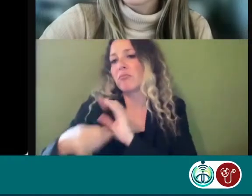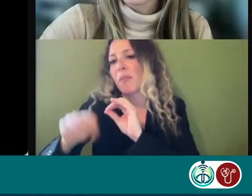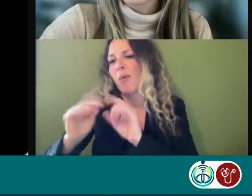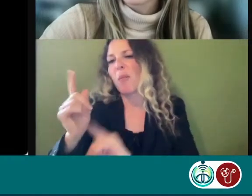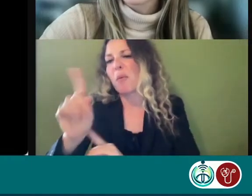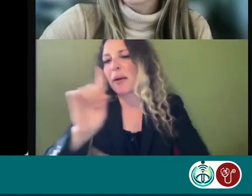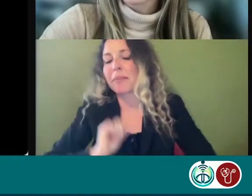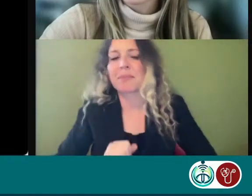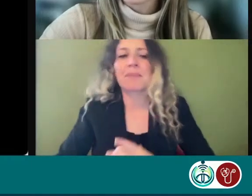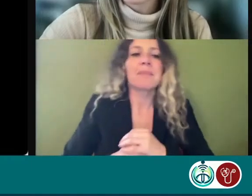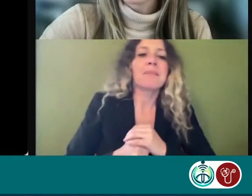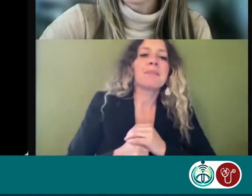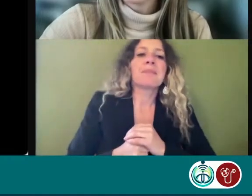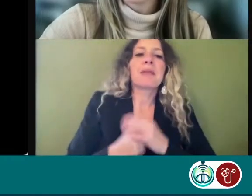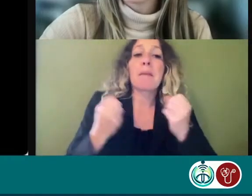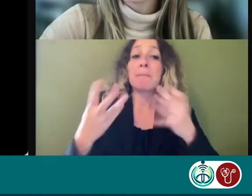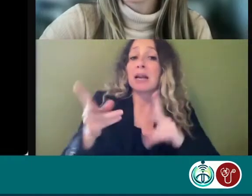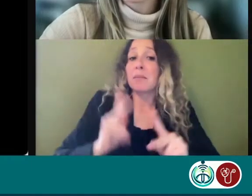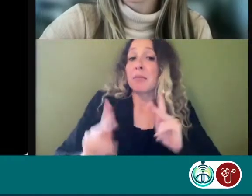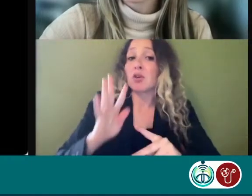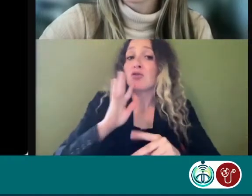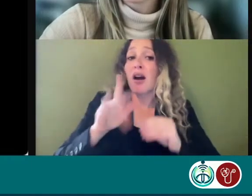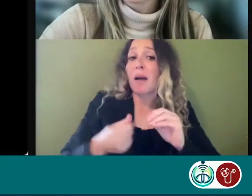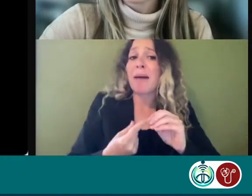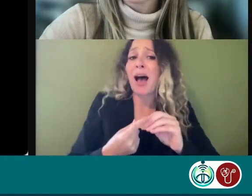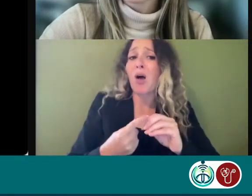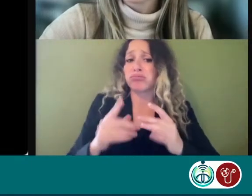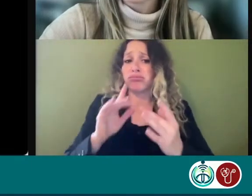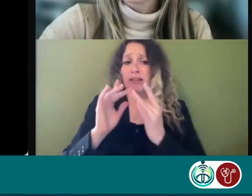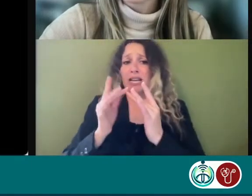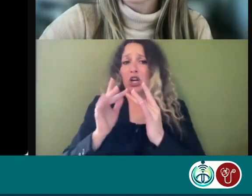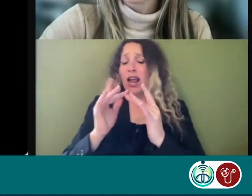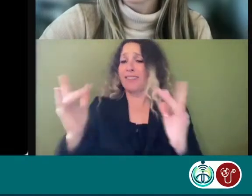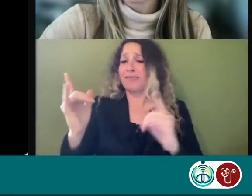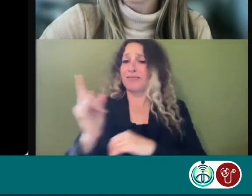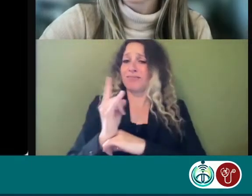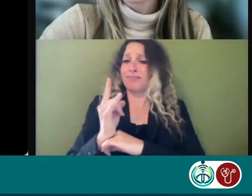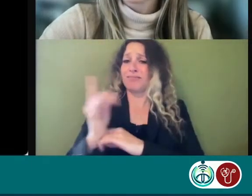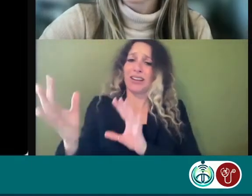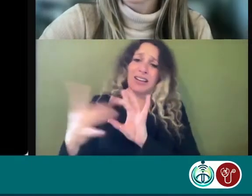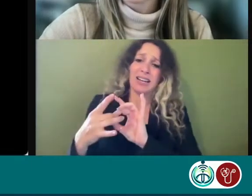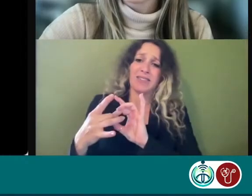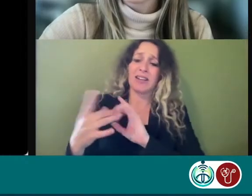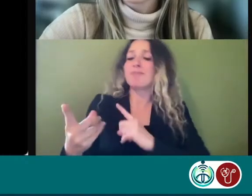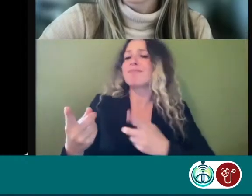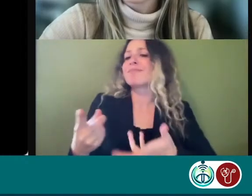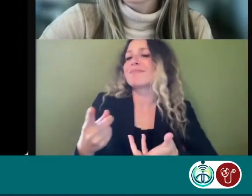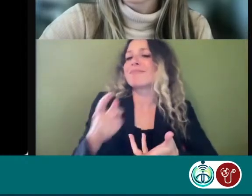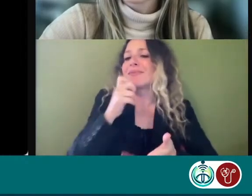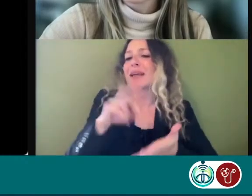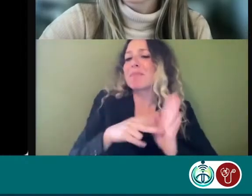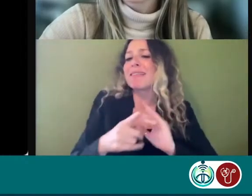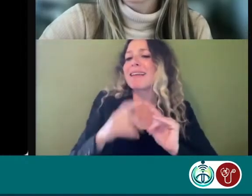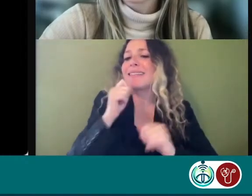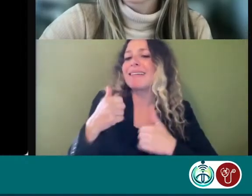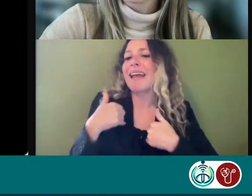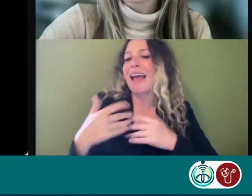Several people talked about concerns with Internet connectivity and consistency using apps. It wasn't that they didn't have Internet at all and it wasn't that they didn't have tools